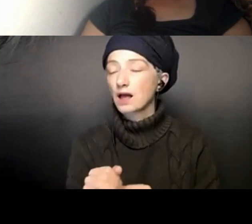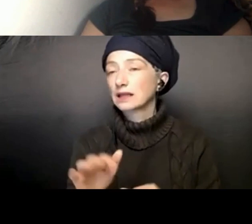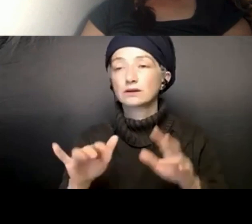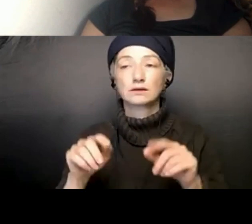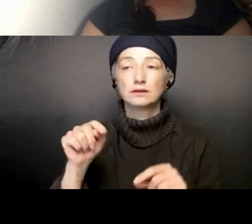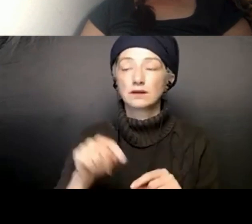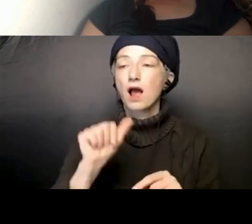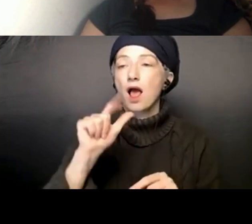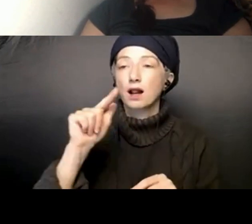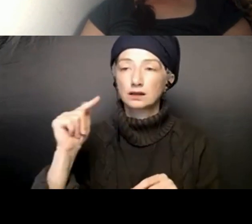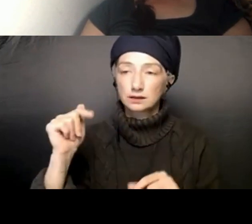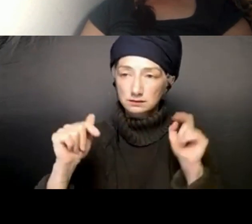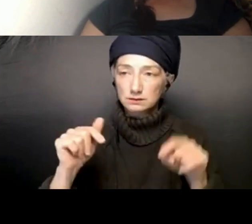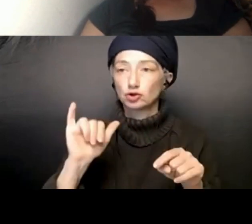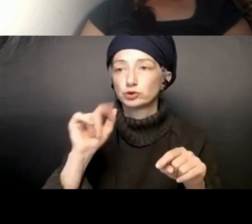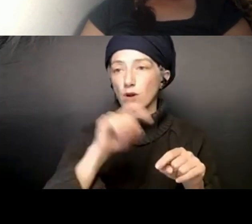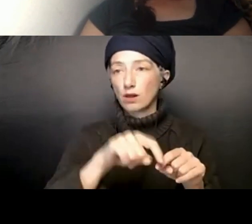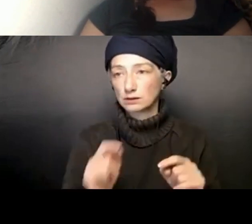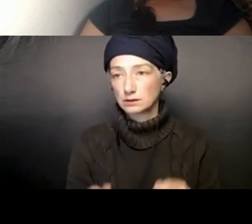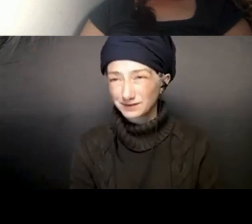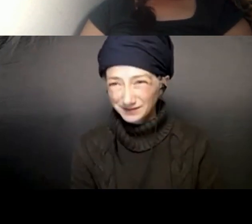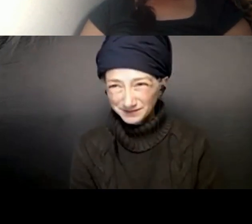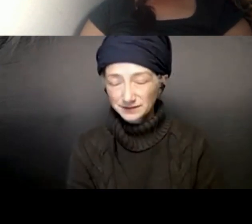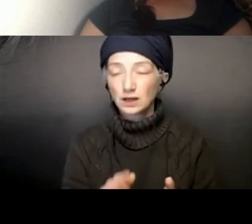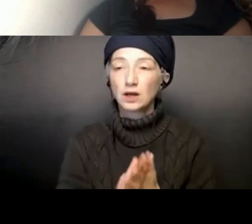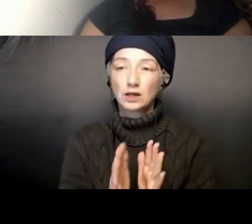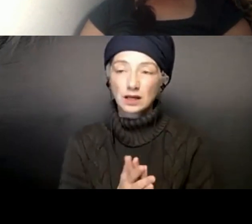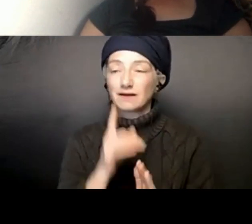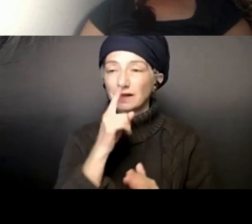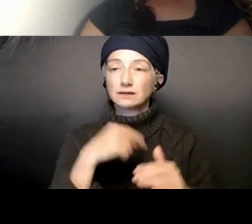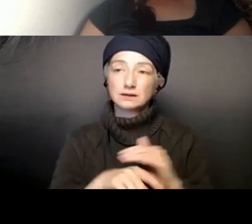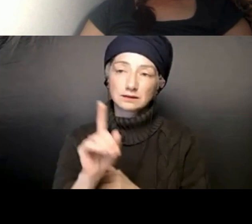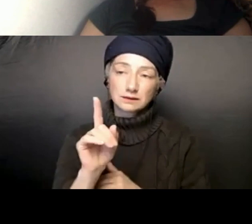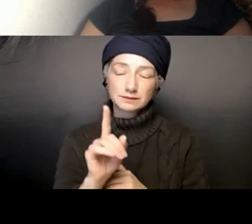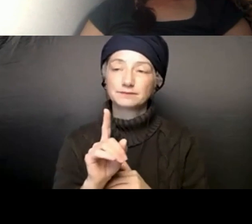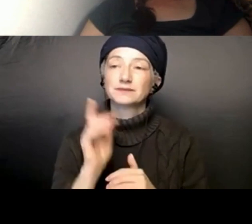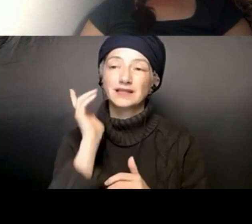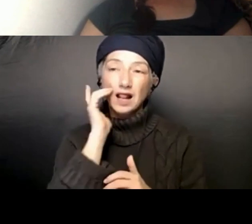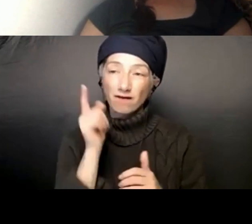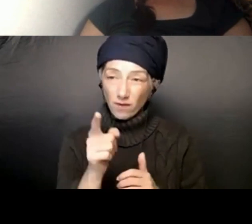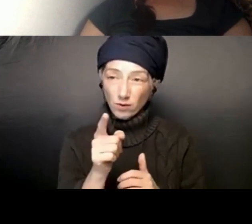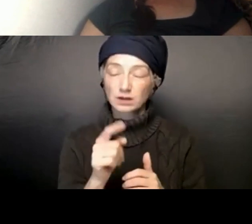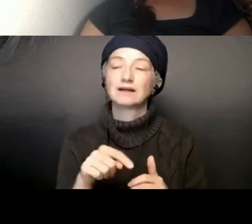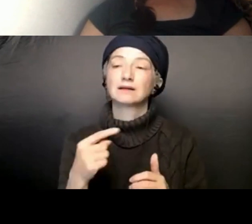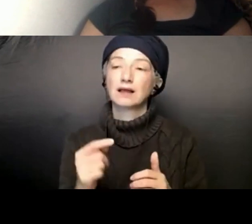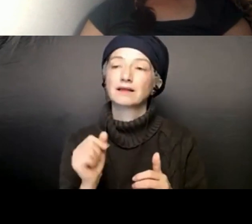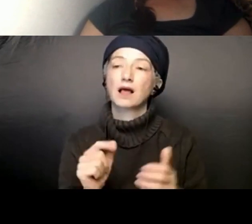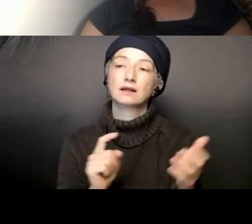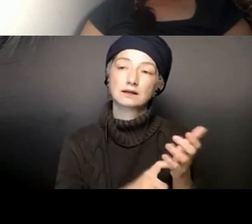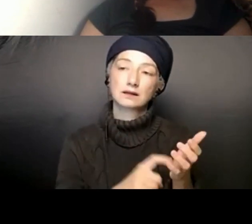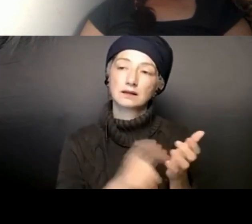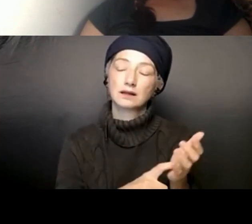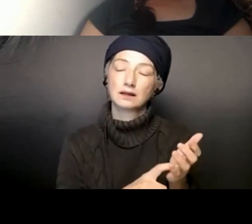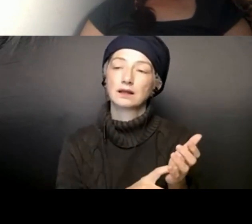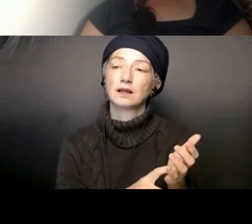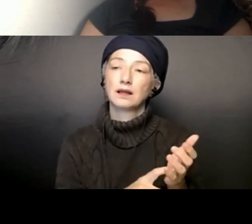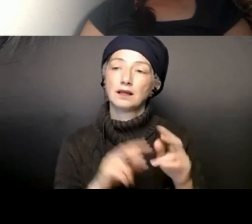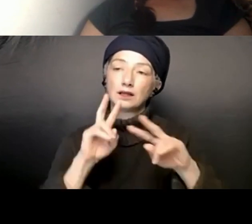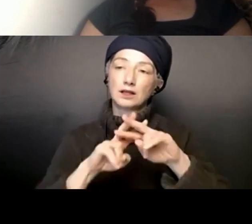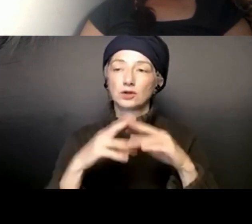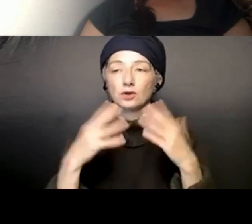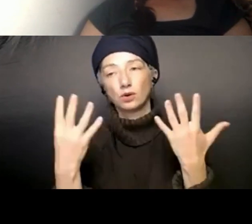Or if you are participating in this Zoom with your phone, you can dial the keys *9.